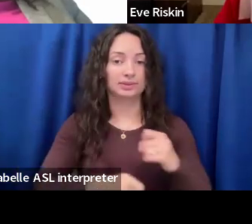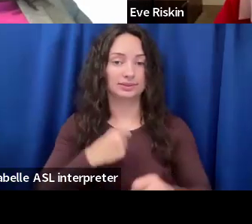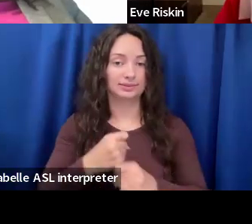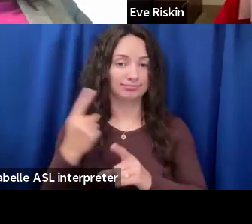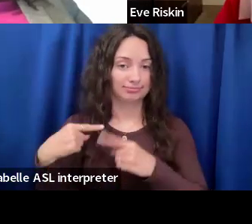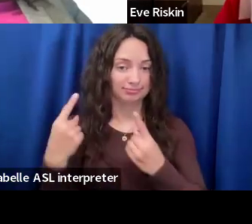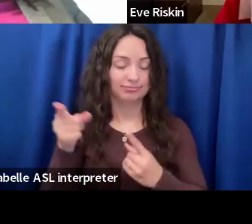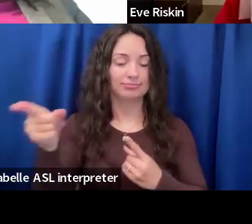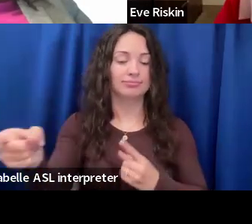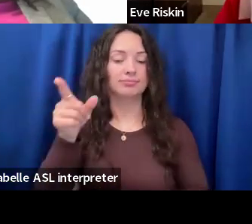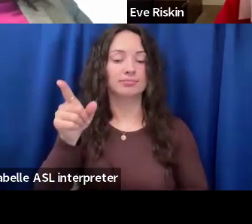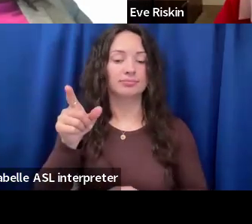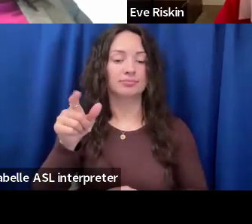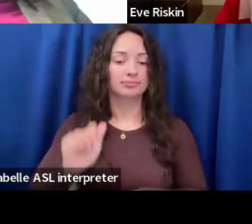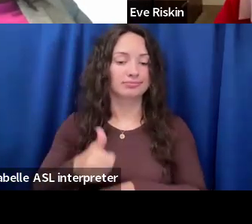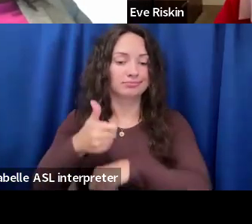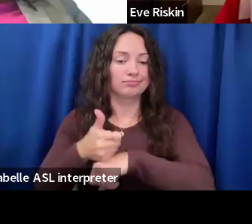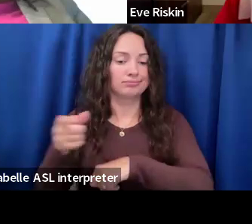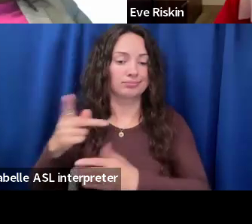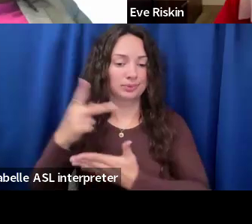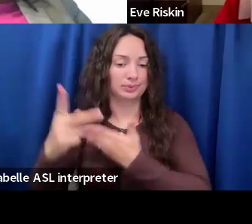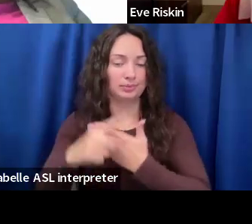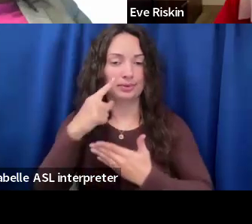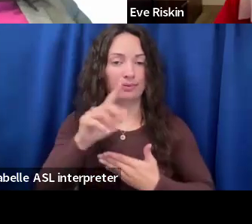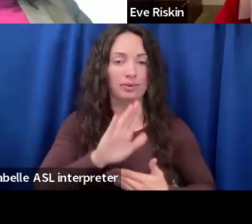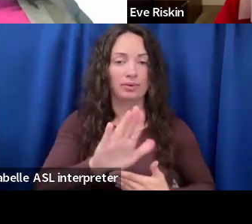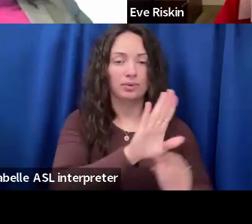students with limited income backwards in engineering and computer science.